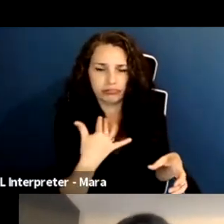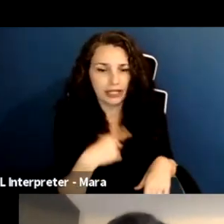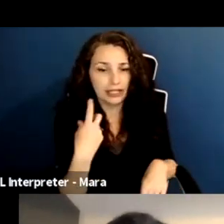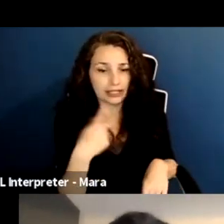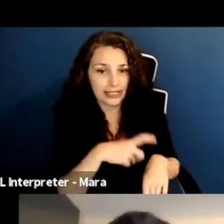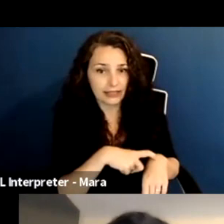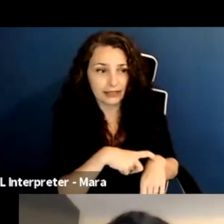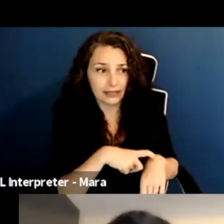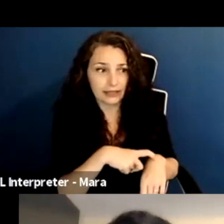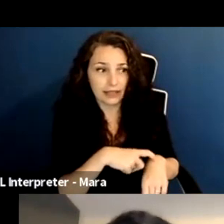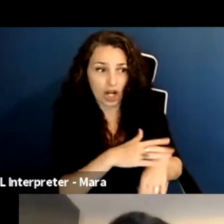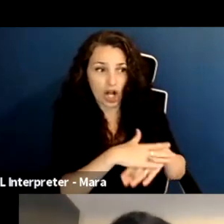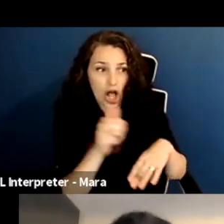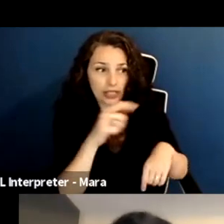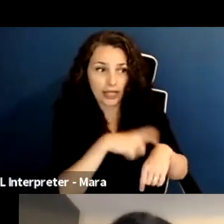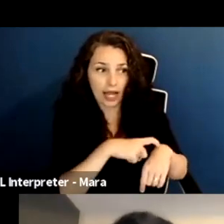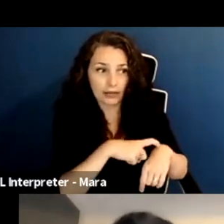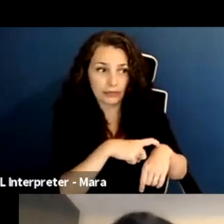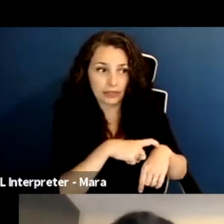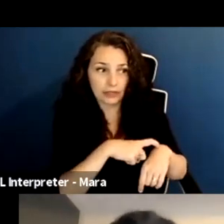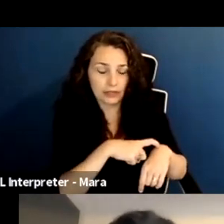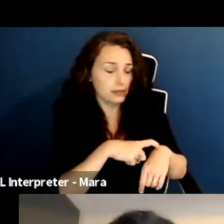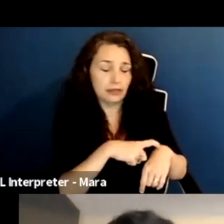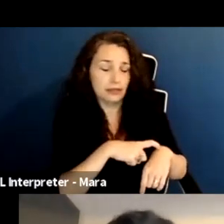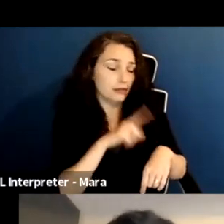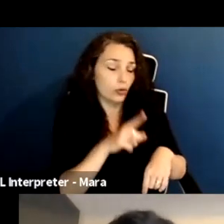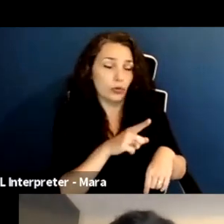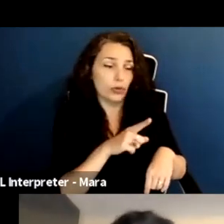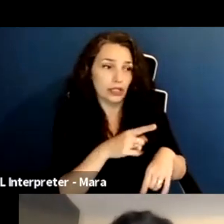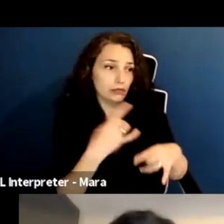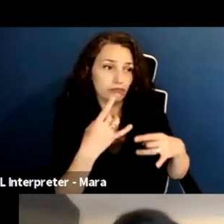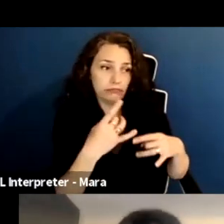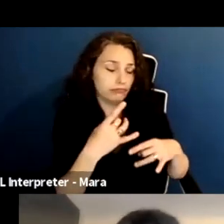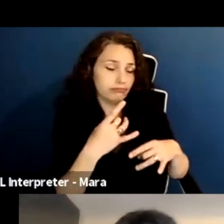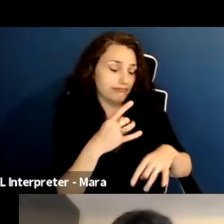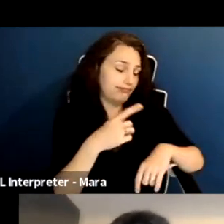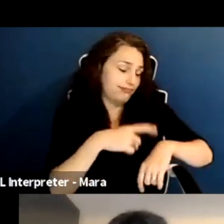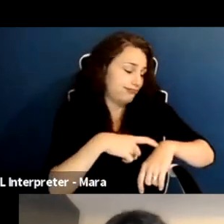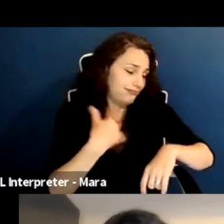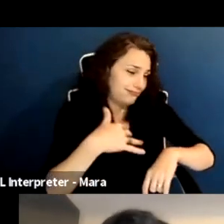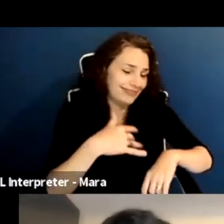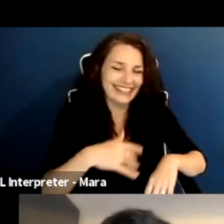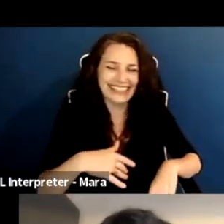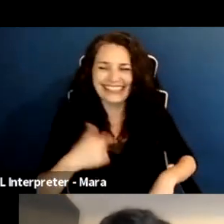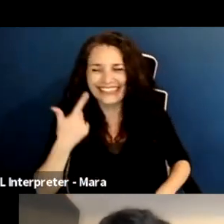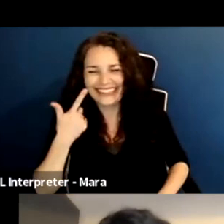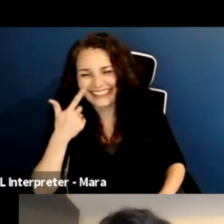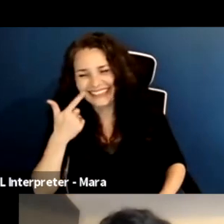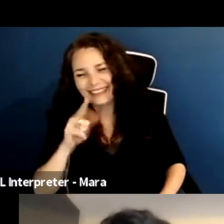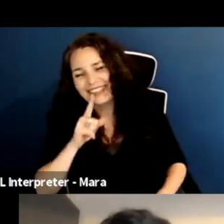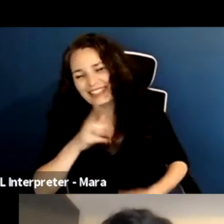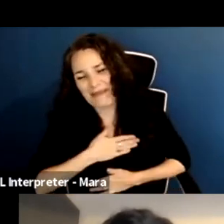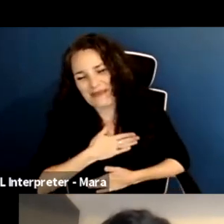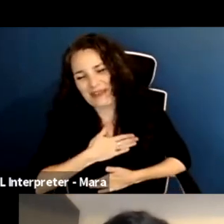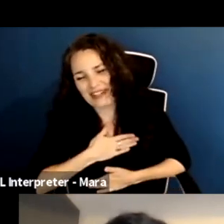And but yeah, I'm so appreciative of the whole experience. That's so great.